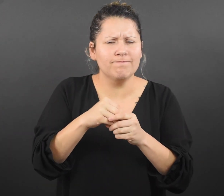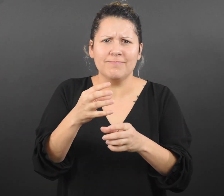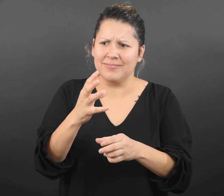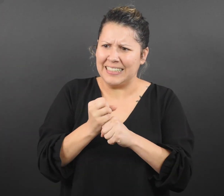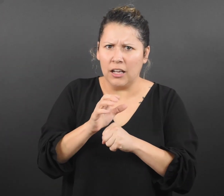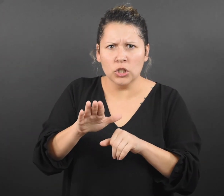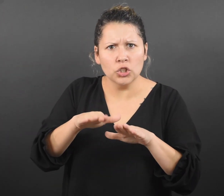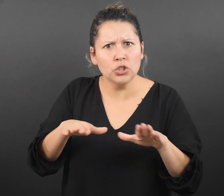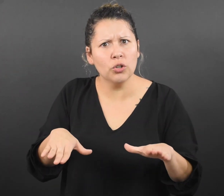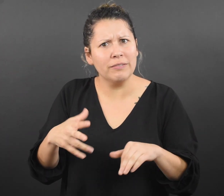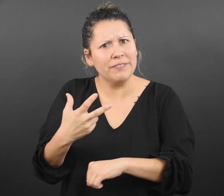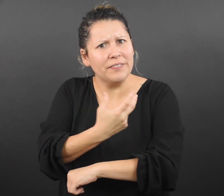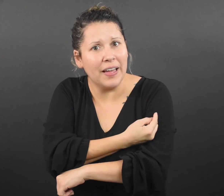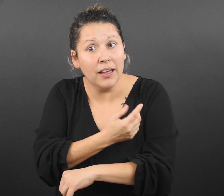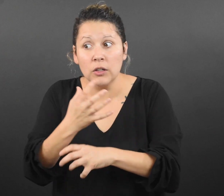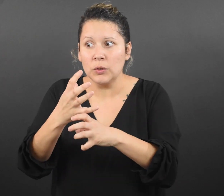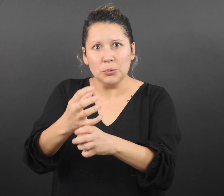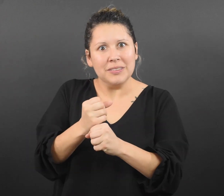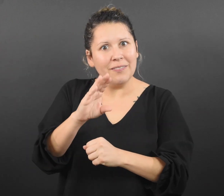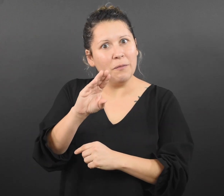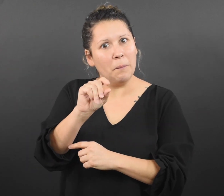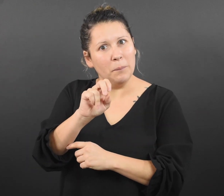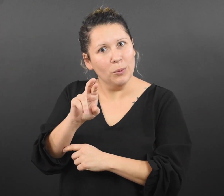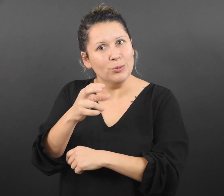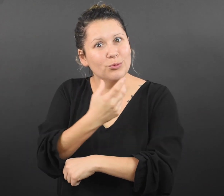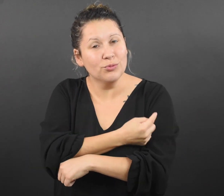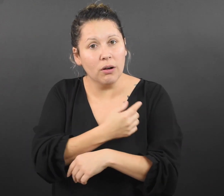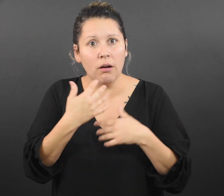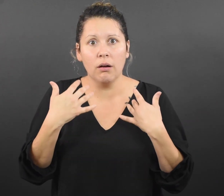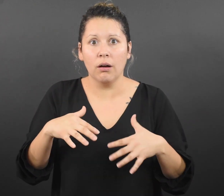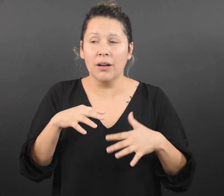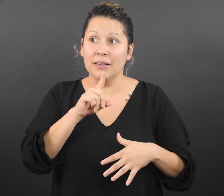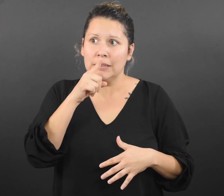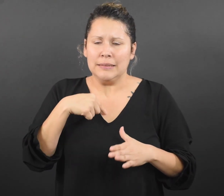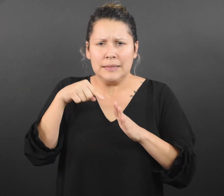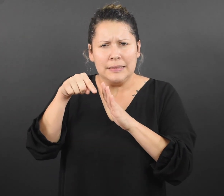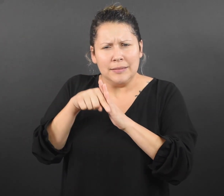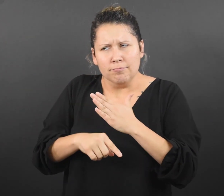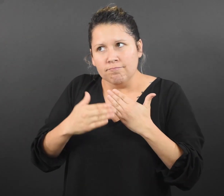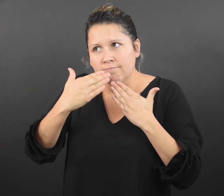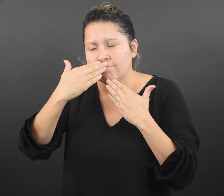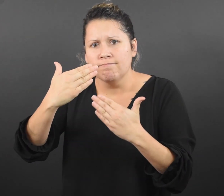and receiving their booster shots, and I am deeply thankful for effective COVID-19 treatments